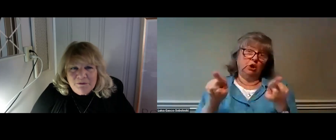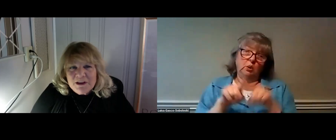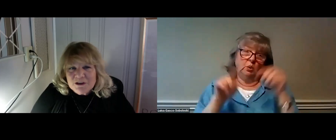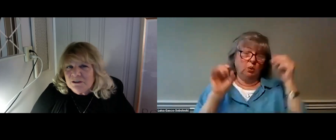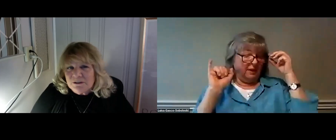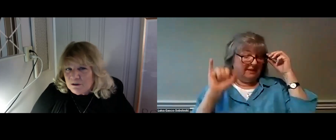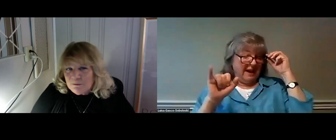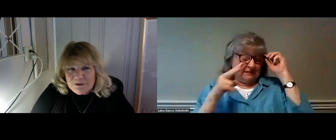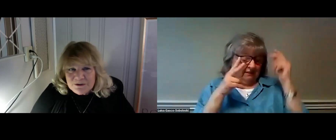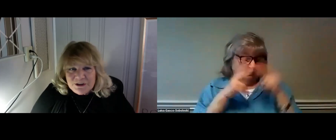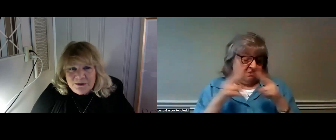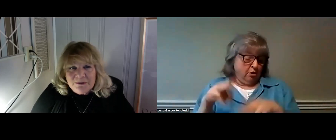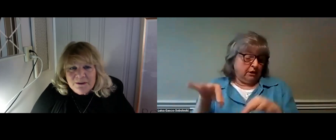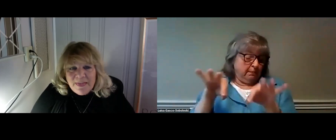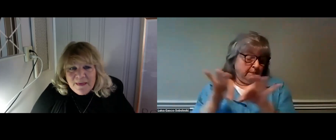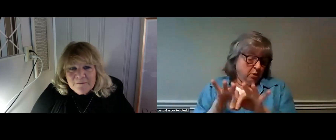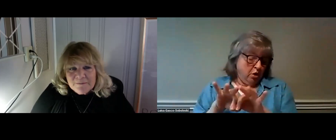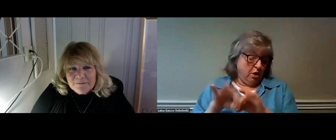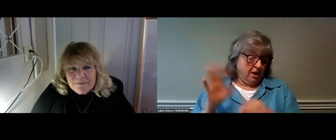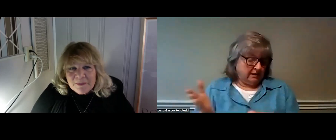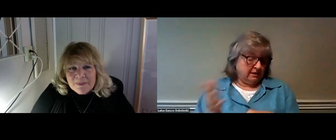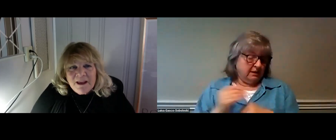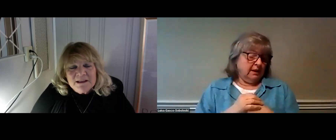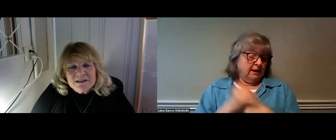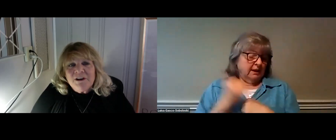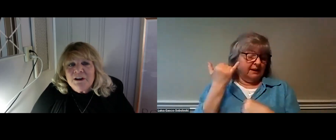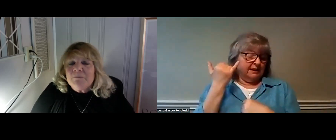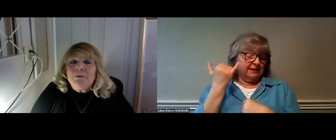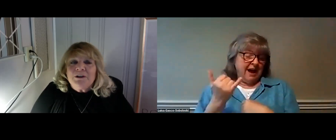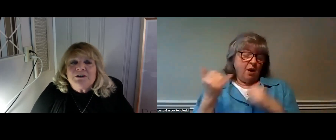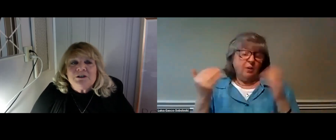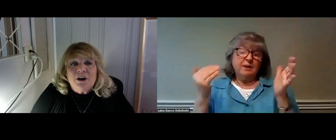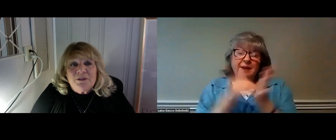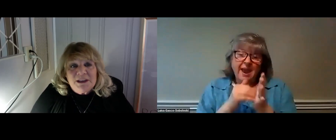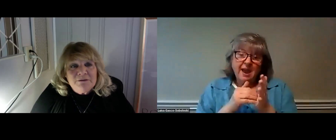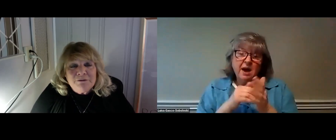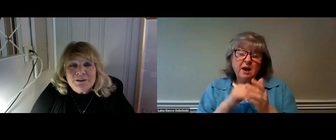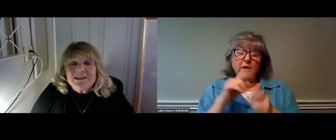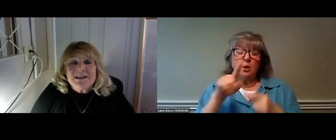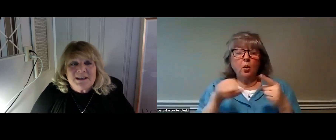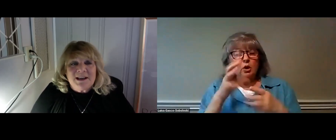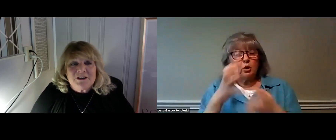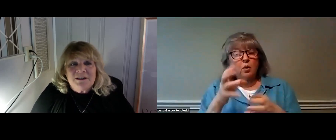interpreters do and it's very important to know that even for a c-section they